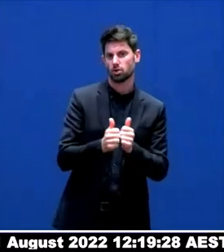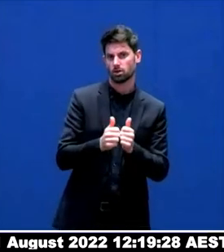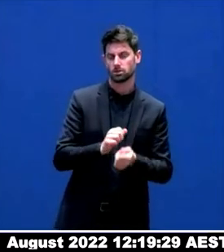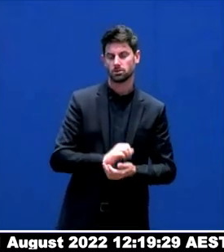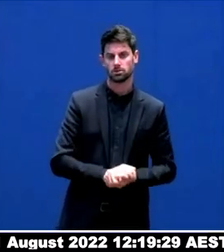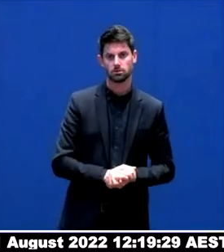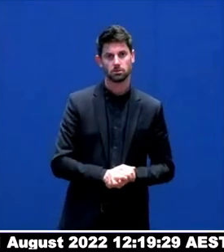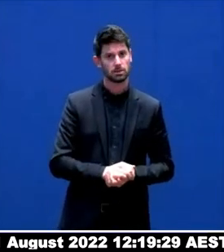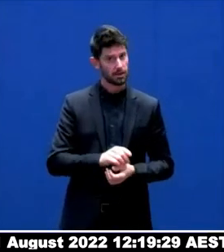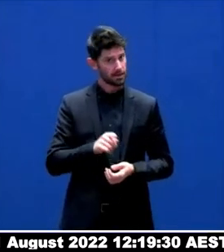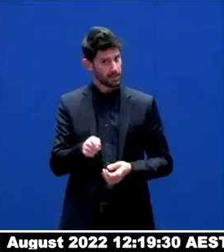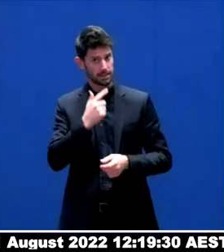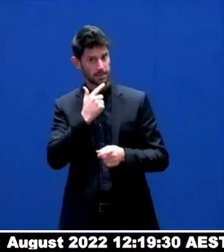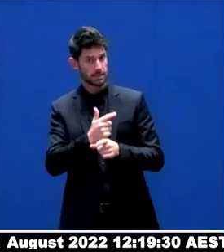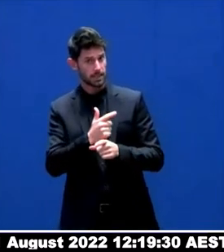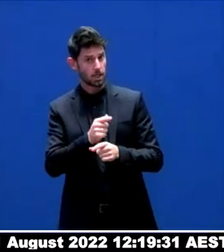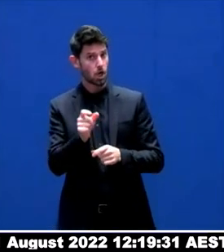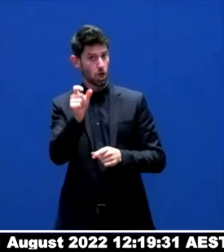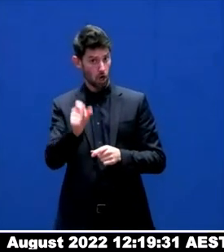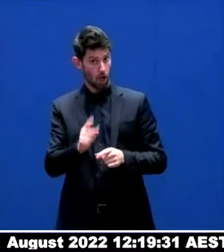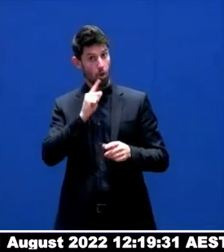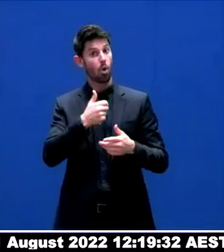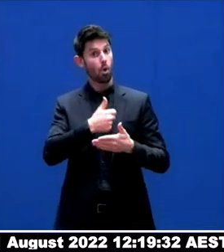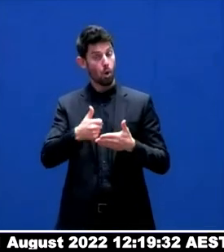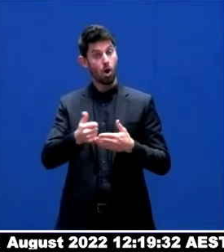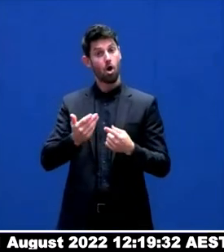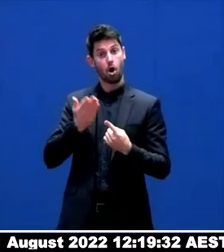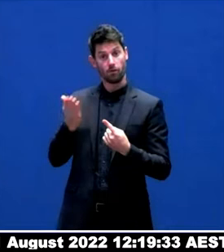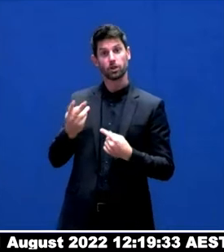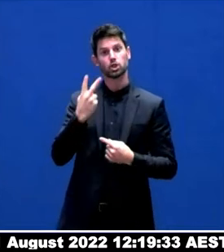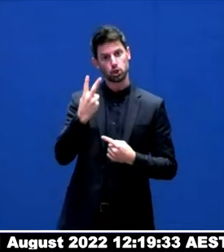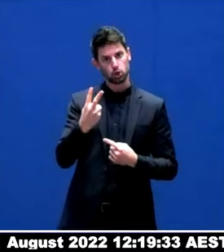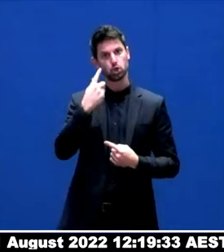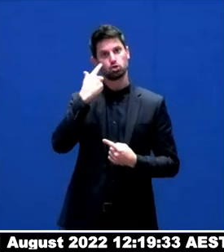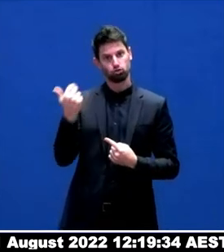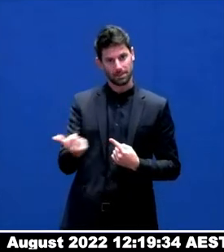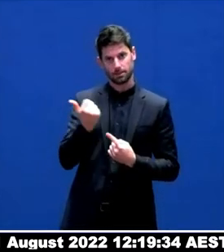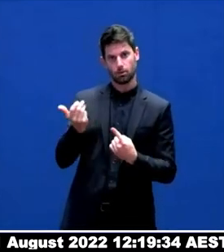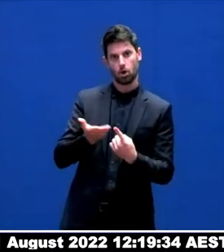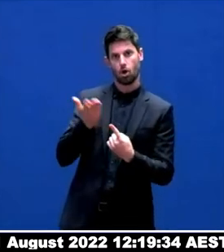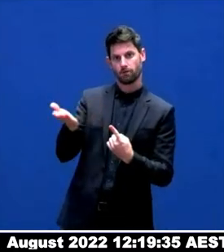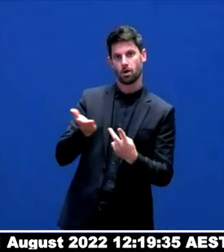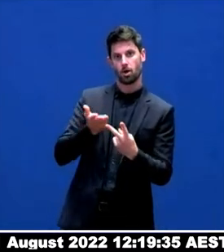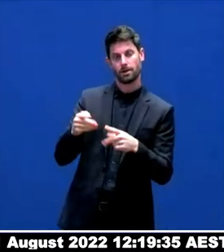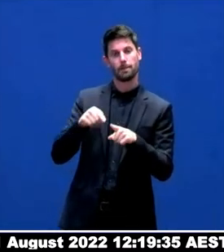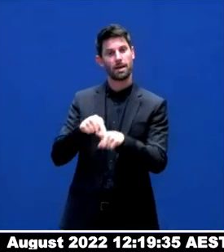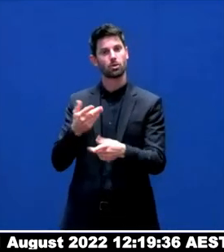"Generally a client will receive up to two reasonable offers of housing from their preferred social housing provider.